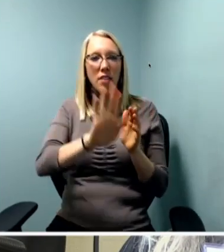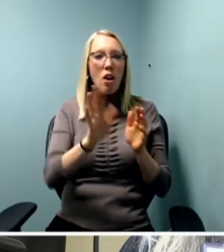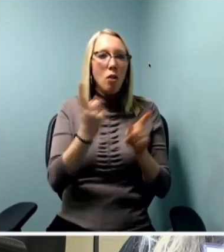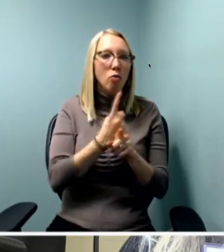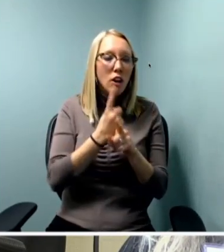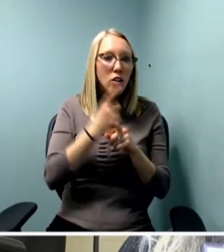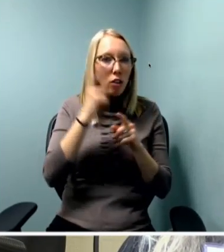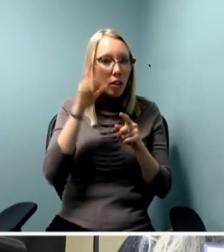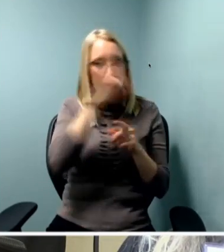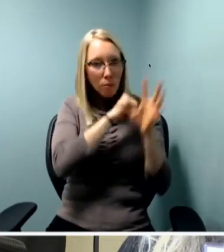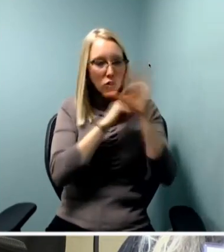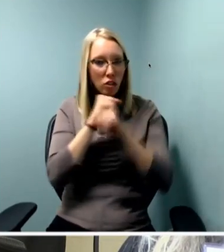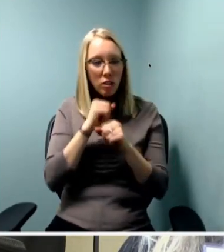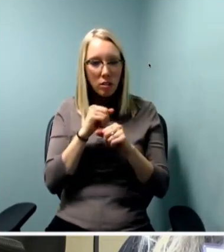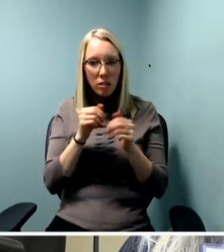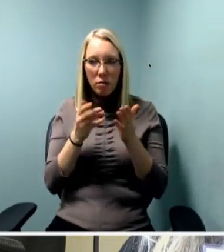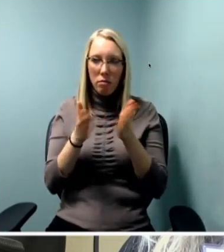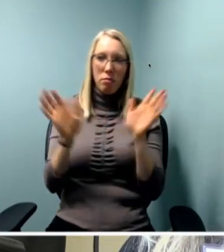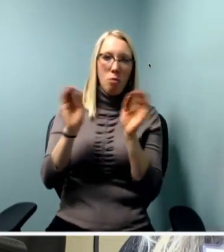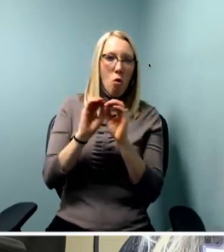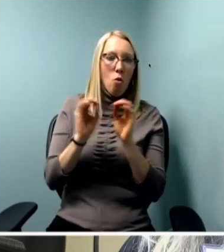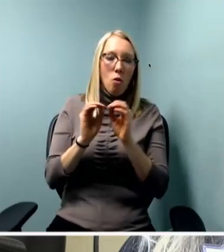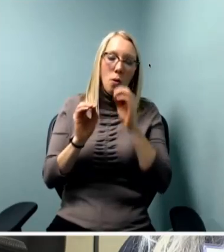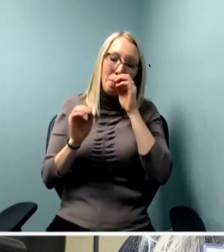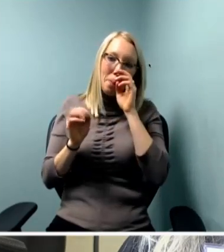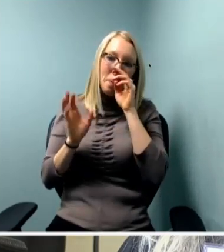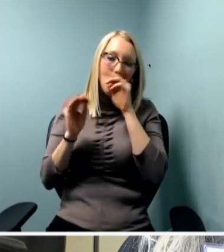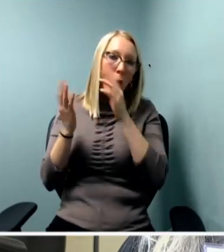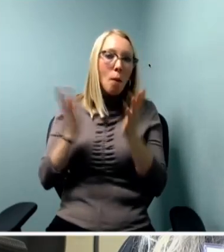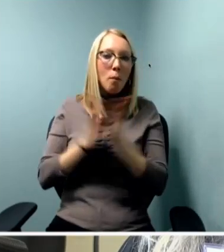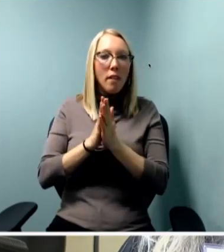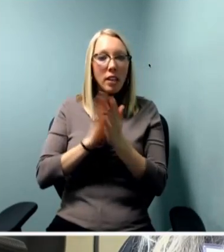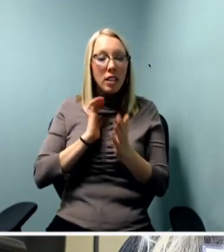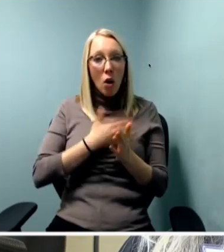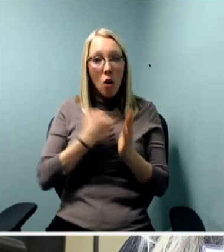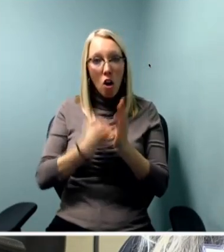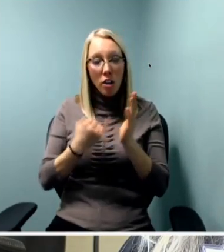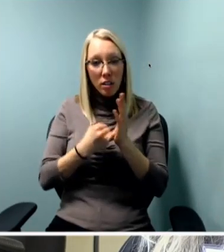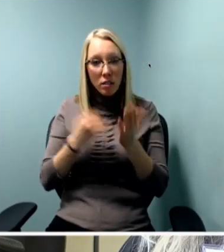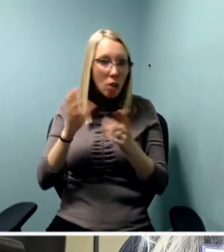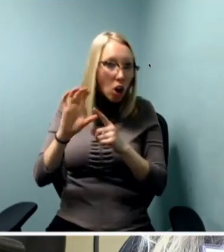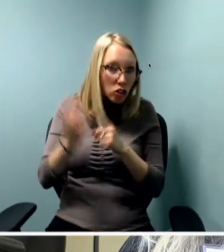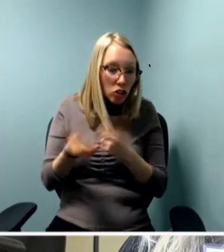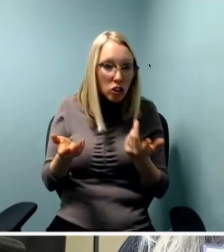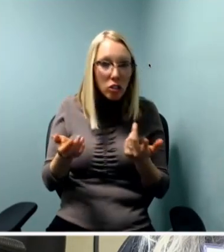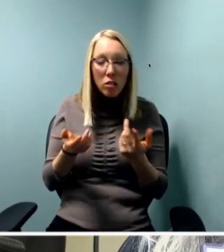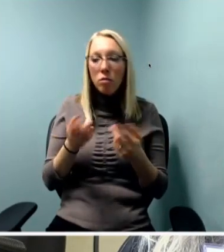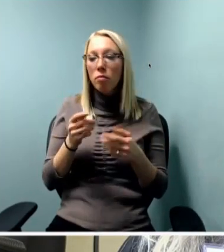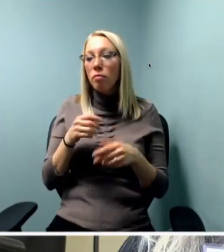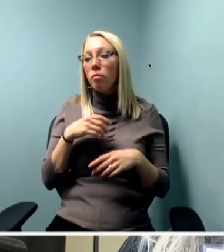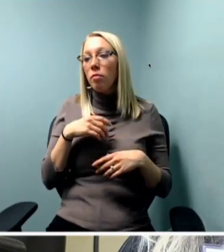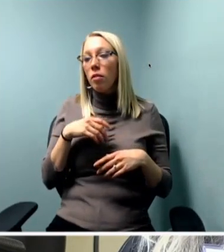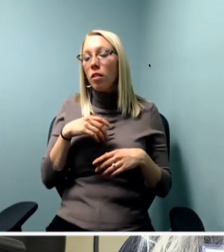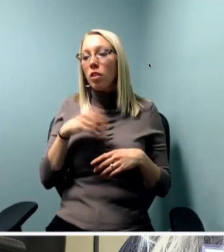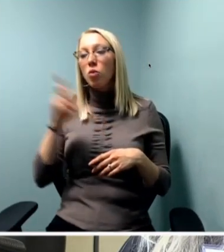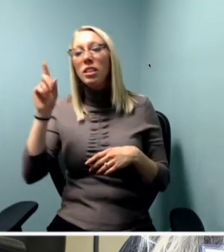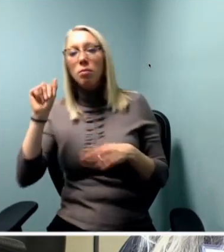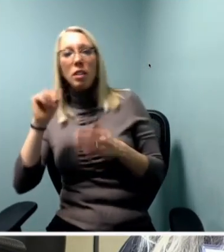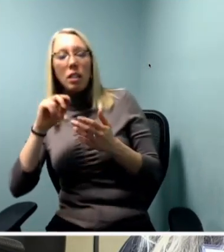is that people are, like we said, acculturated, disability is [handed] this very negative connotation to it.